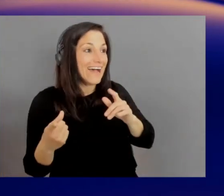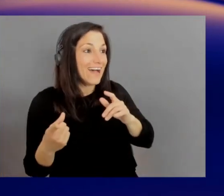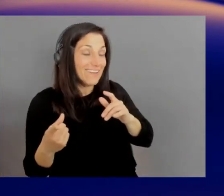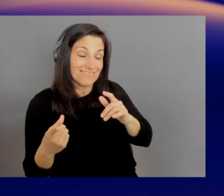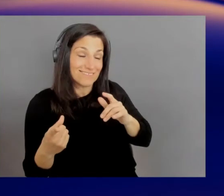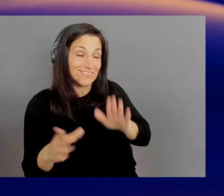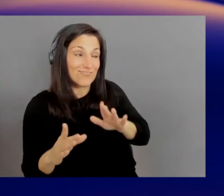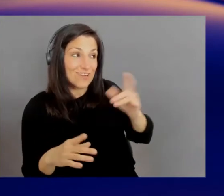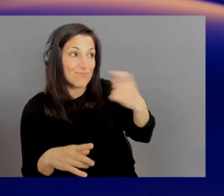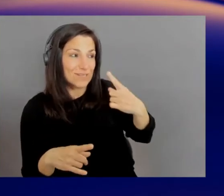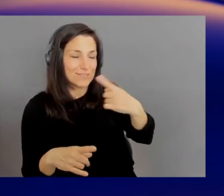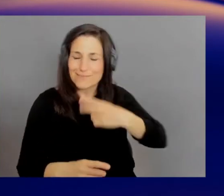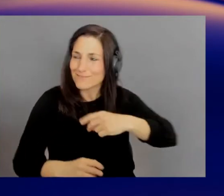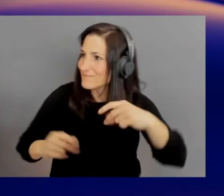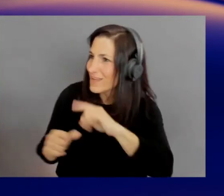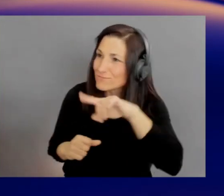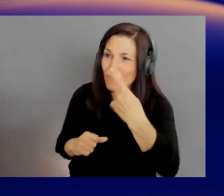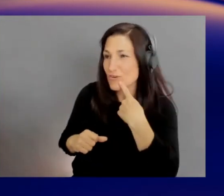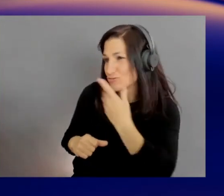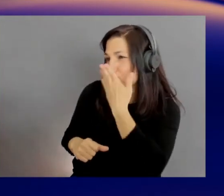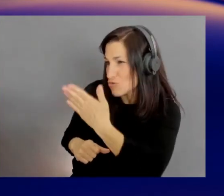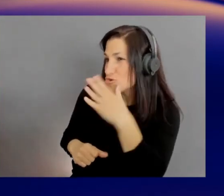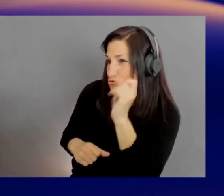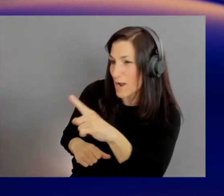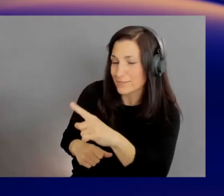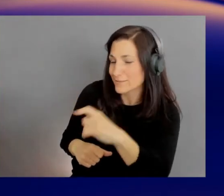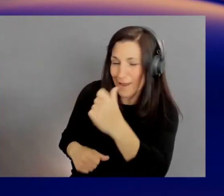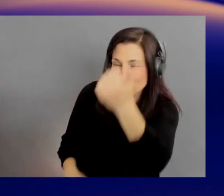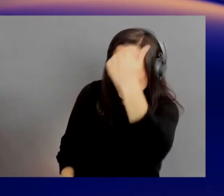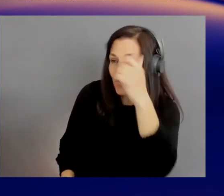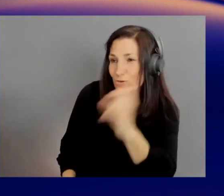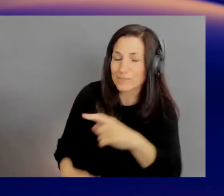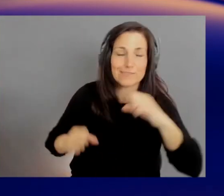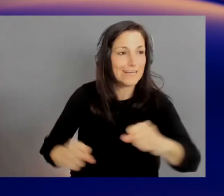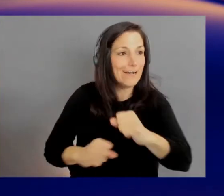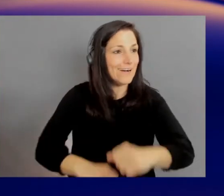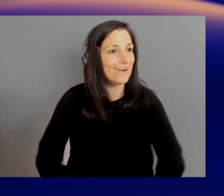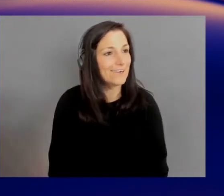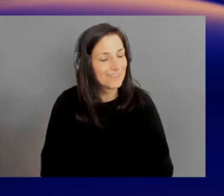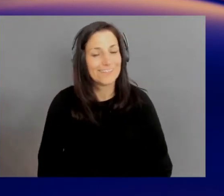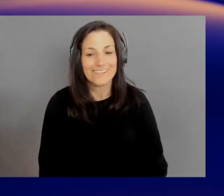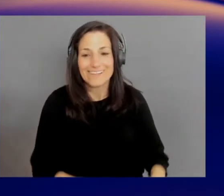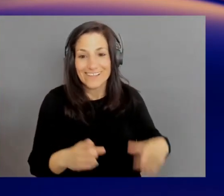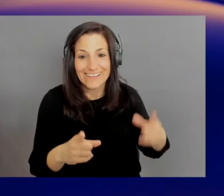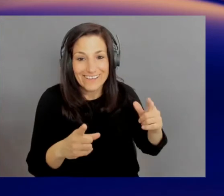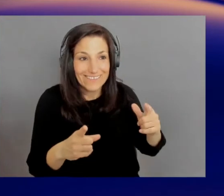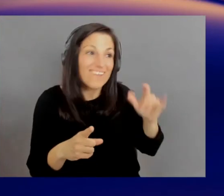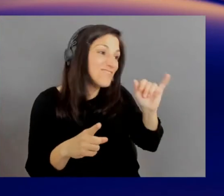Sorry. What an average question. Thank you. No, no that's exactly the point